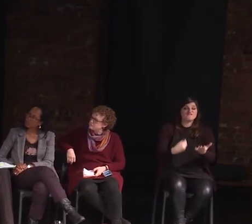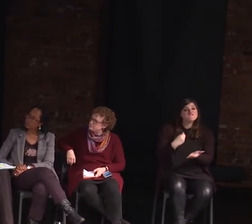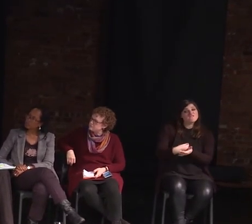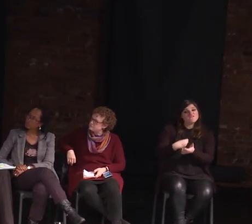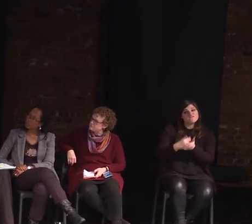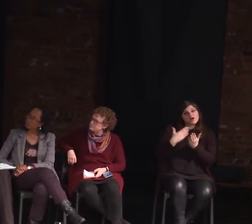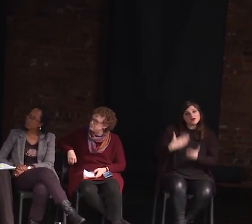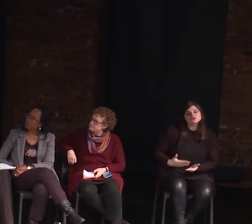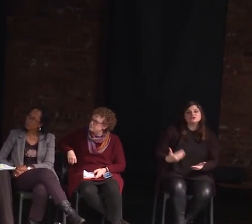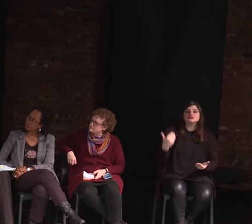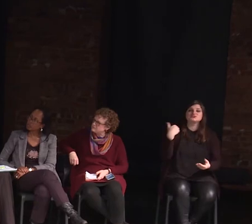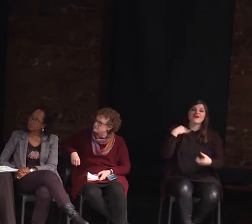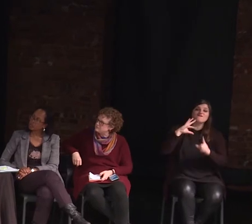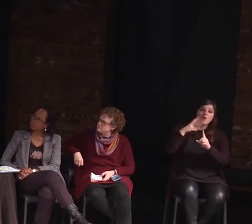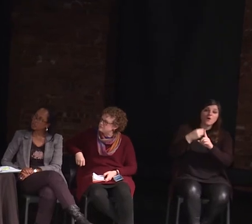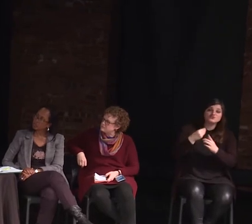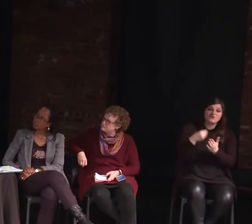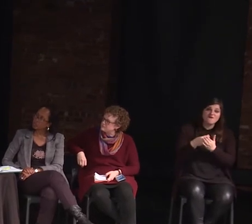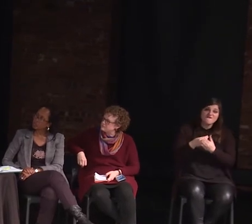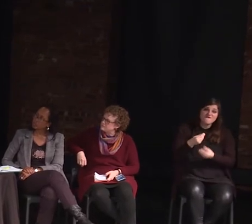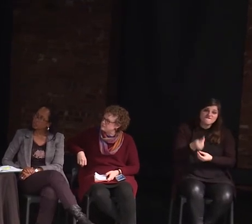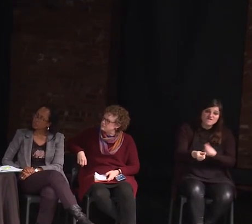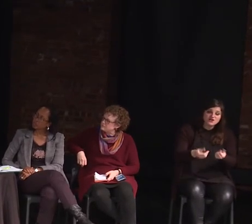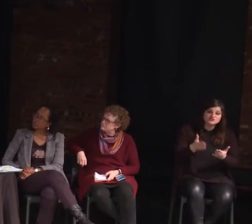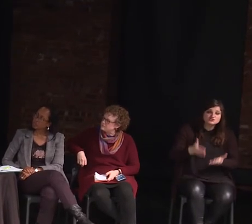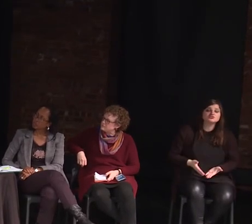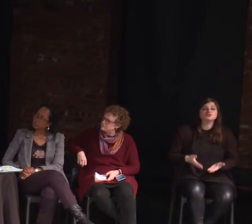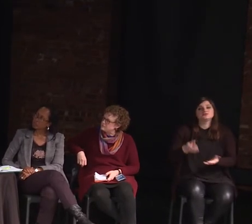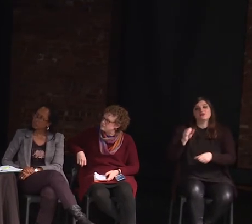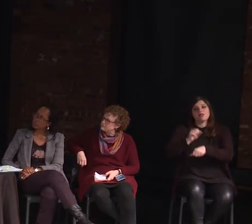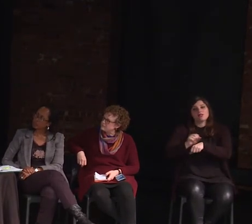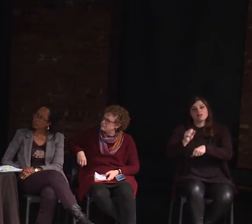The way I was able to convince them of the primacy of supporting arts and culture was